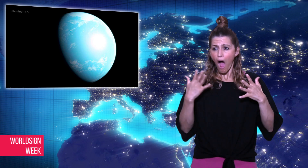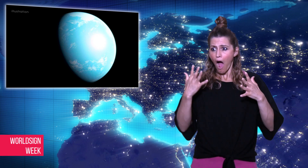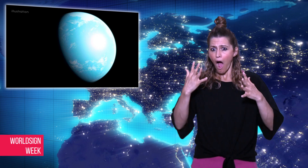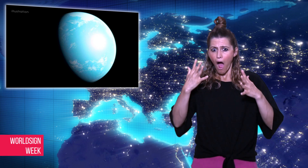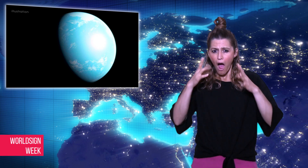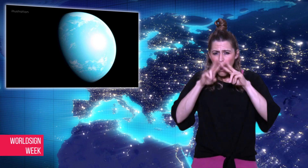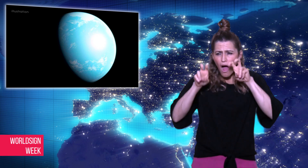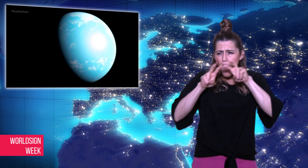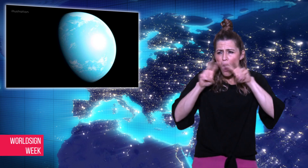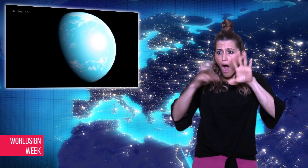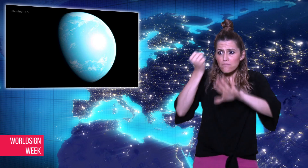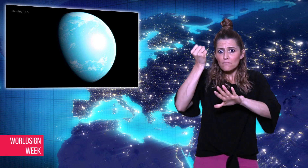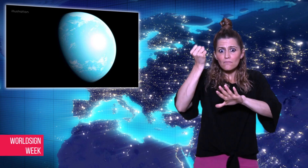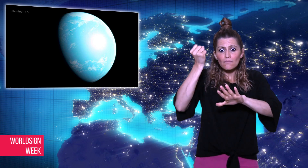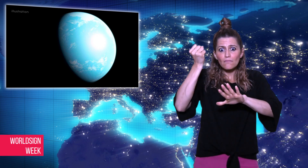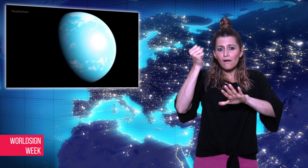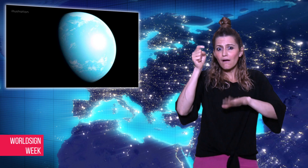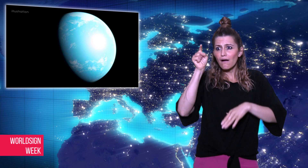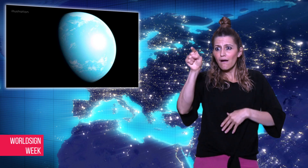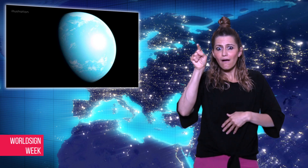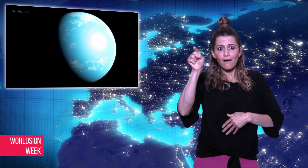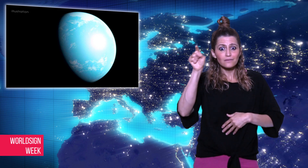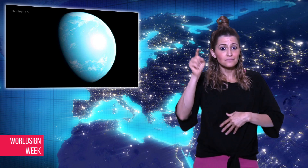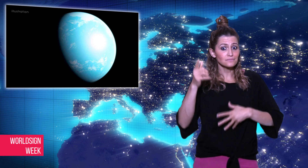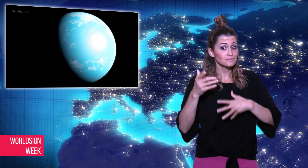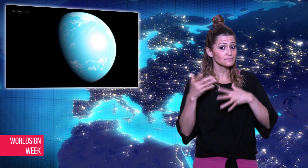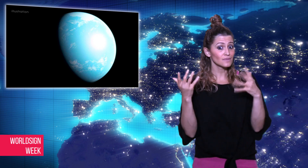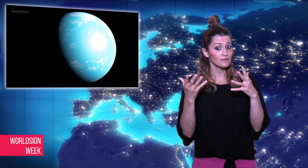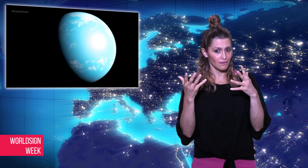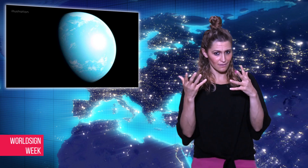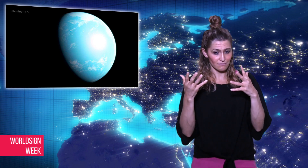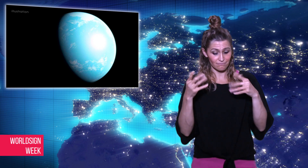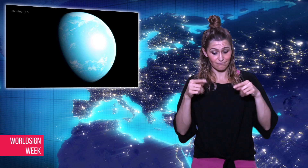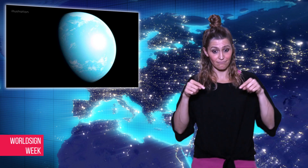surprising discovery.